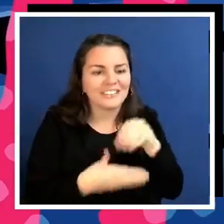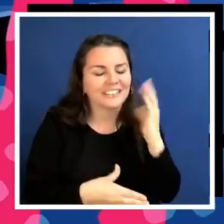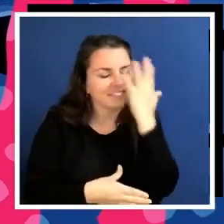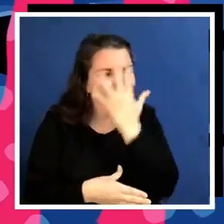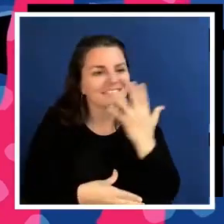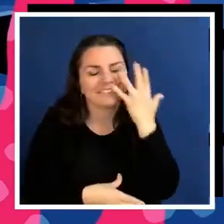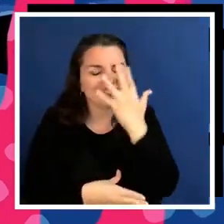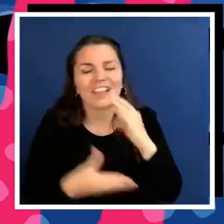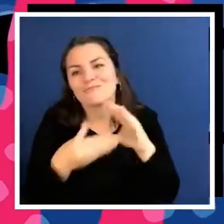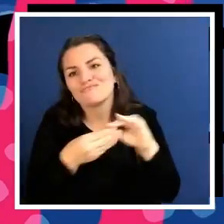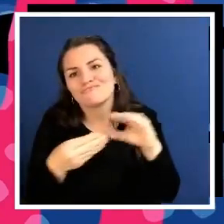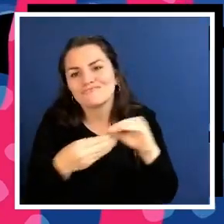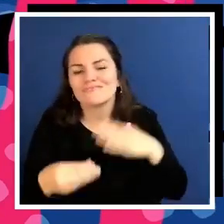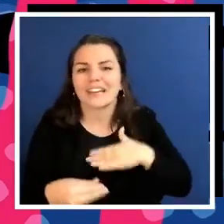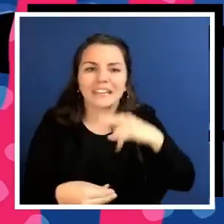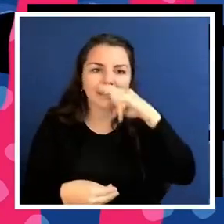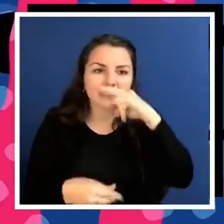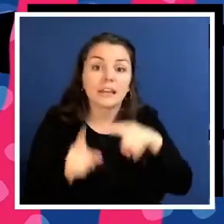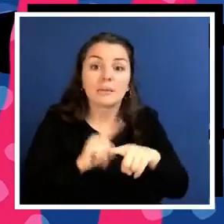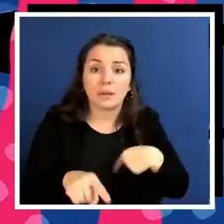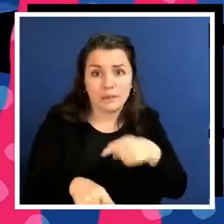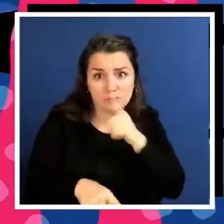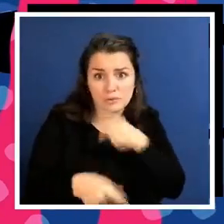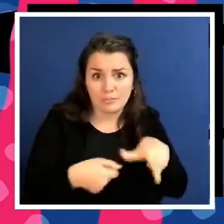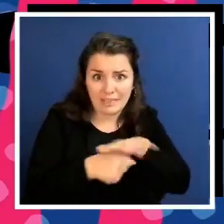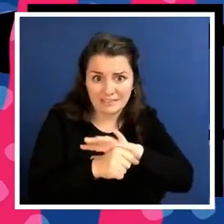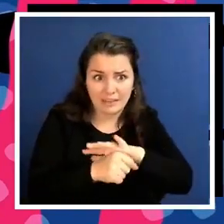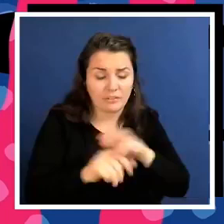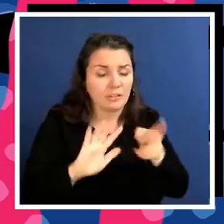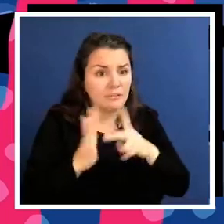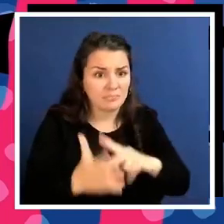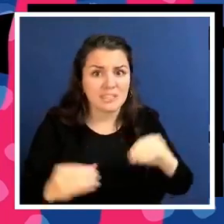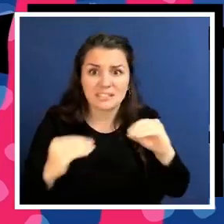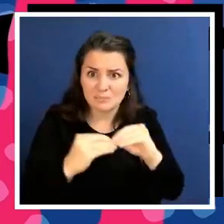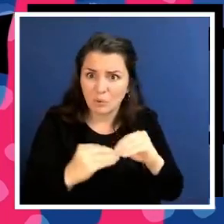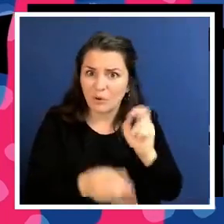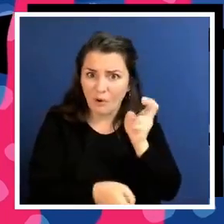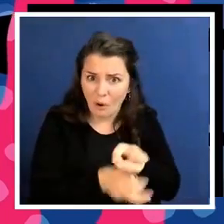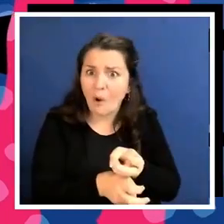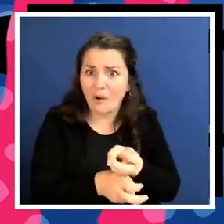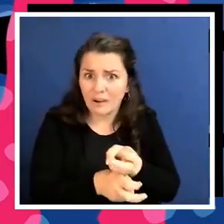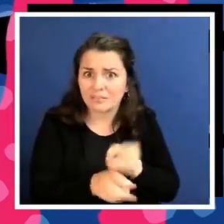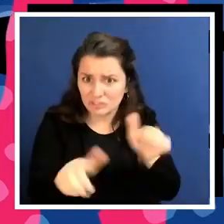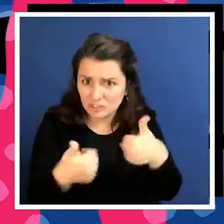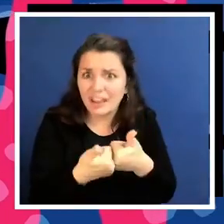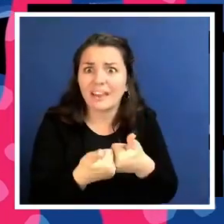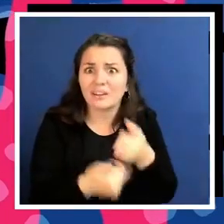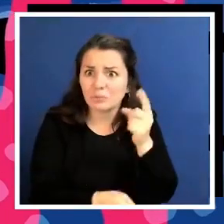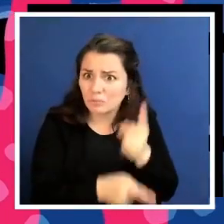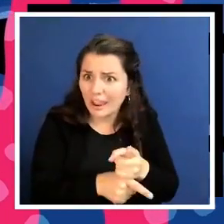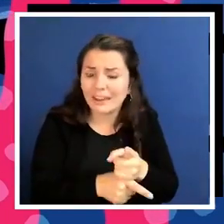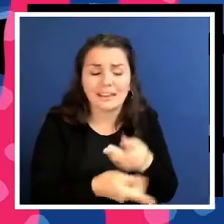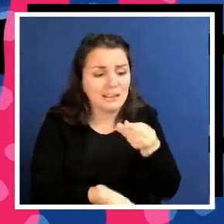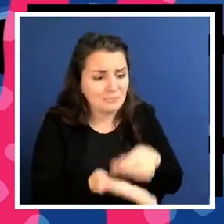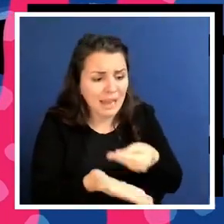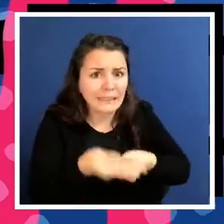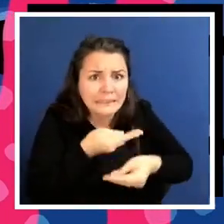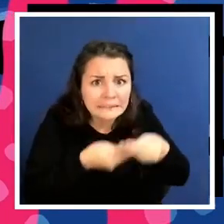I CAN HEAR THE LOVE YOU HAVE FOR YOUR KIDS IN YOUR VOICE WE WERE JUST TALKING. YOU JUST LIT UP AND IT'S REALLY